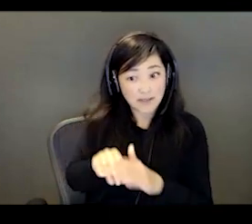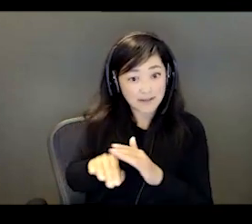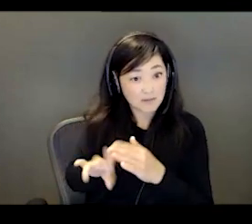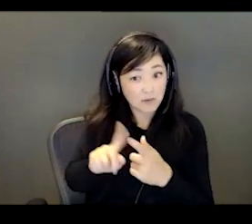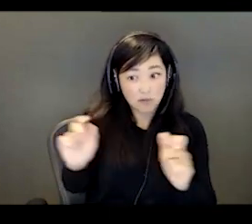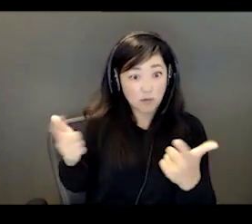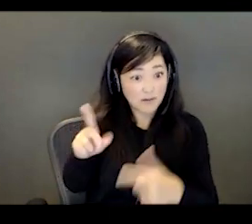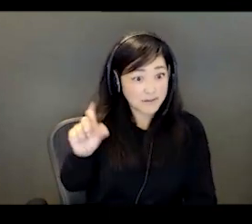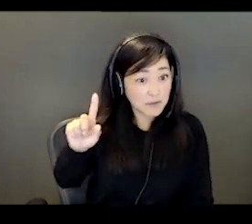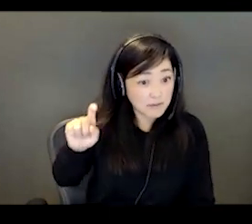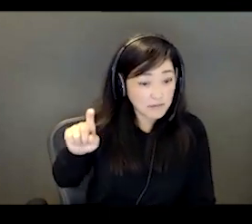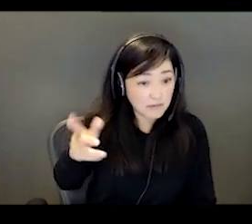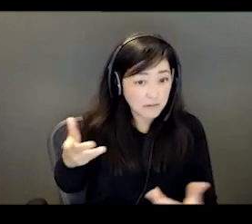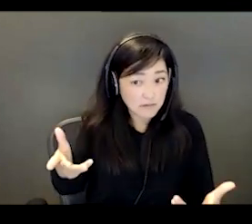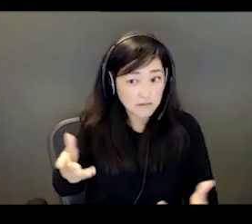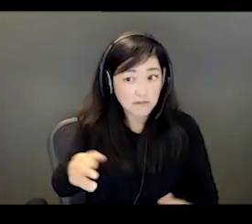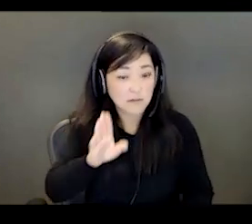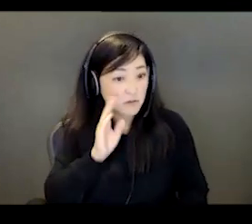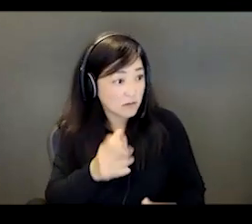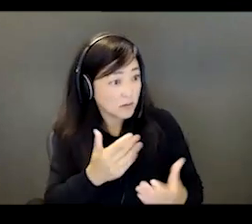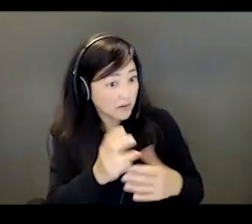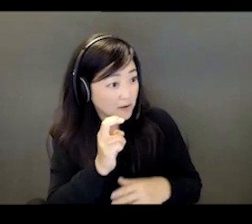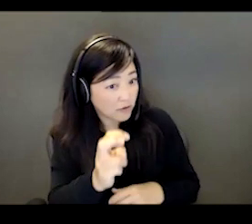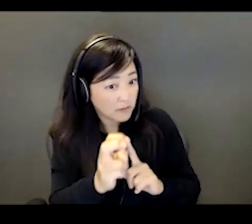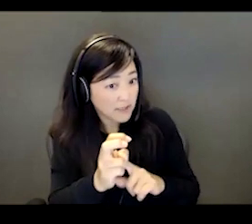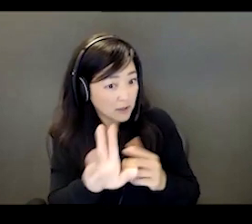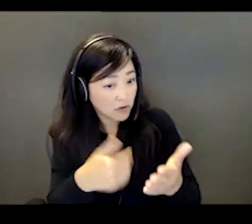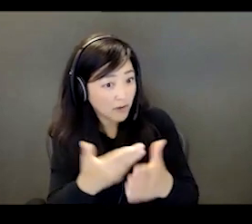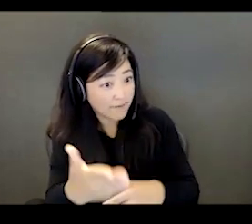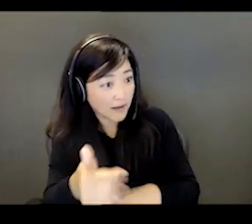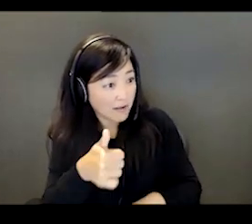First, if you have they, if they provide transportation, then all right, well, not need to bring in my own vehicle.